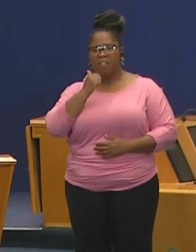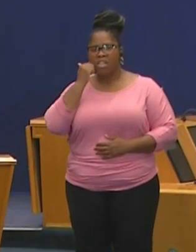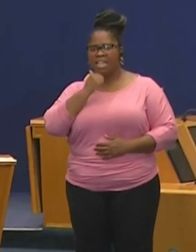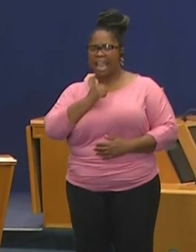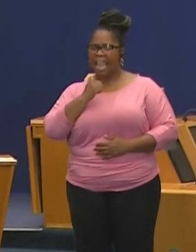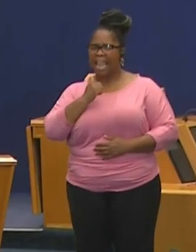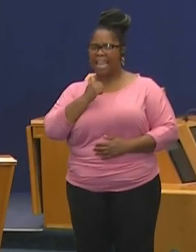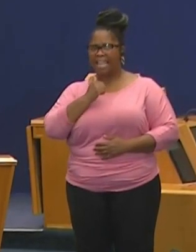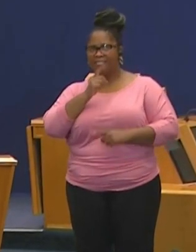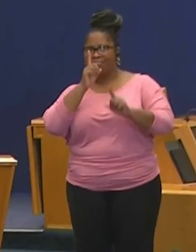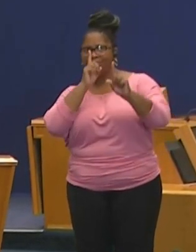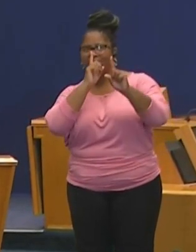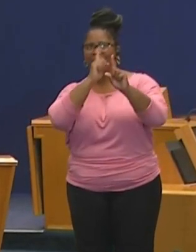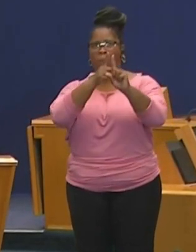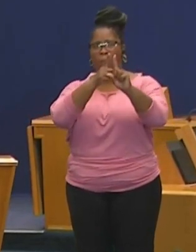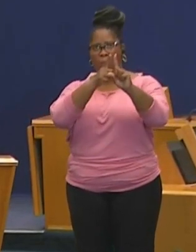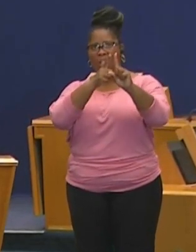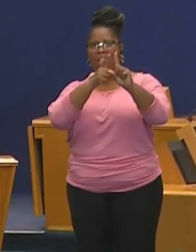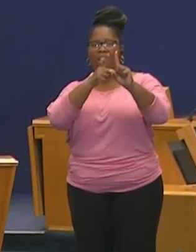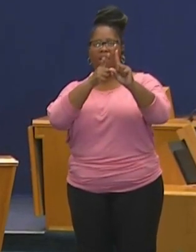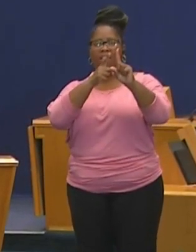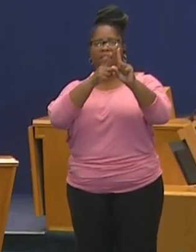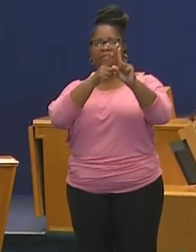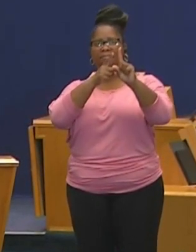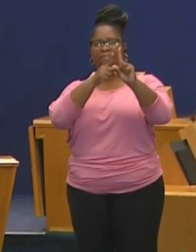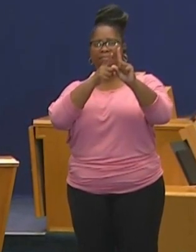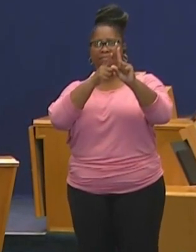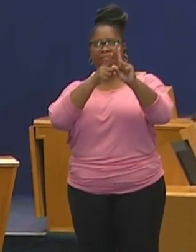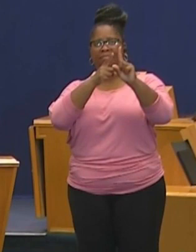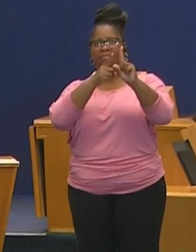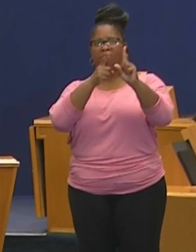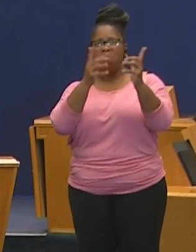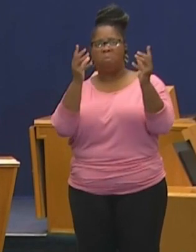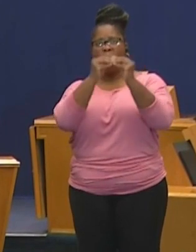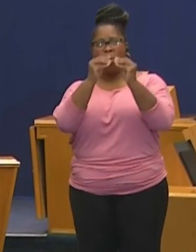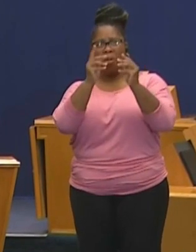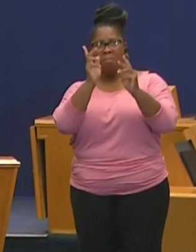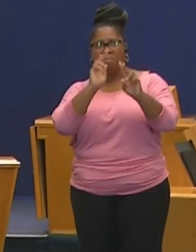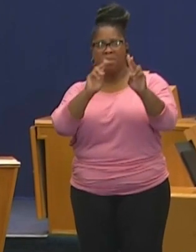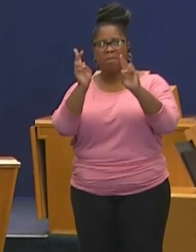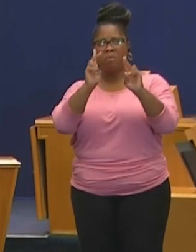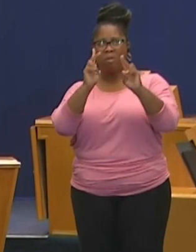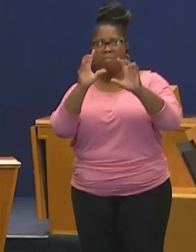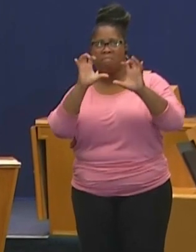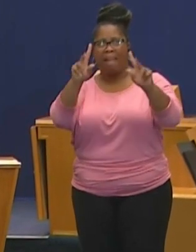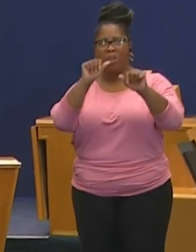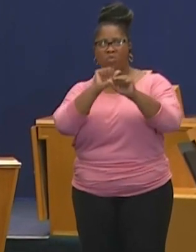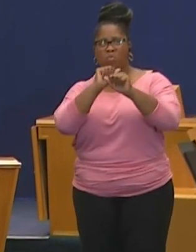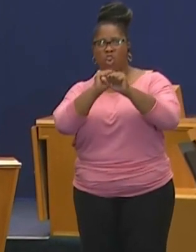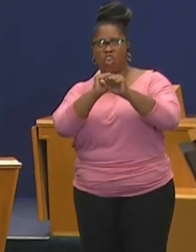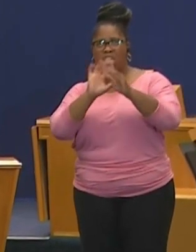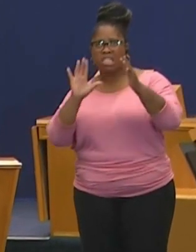ARE BEING TESTED EVERY DAY. SHE REMINDED EVERYONE ABOUT THIS. EVERYDAY WHERE GETTING CLOSER